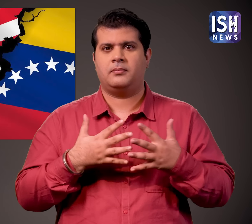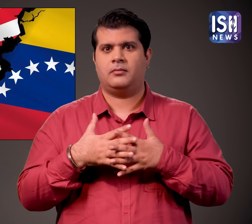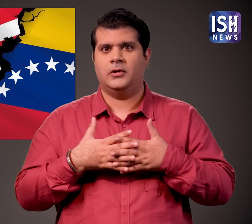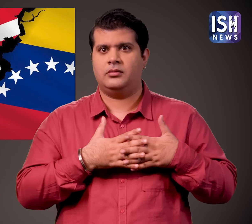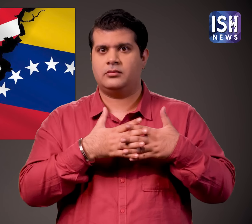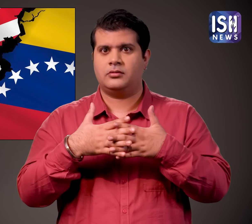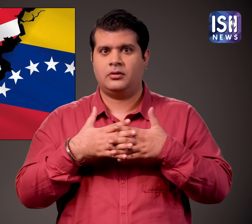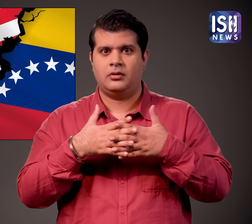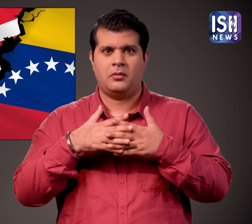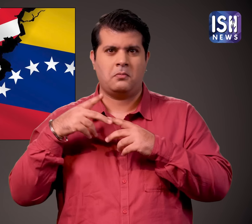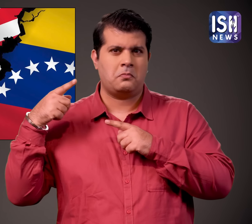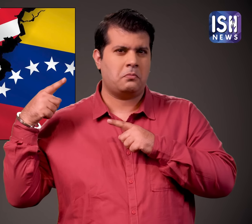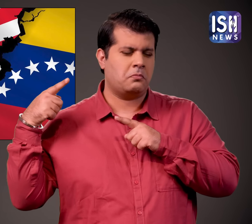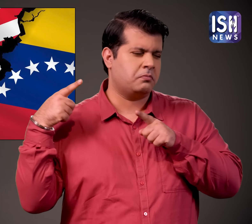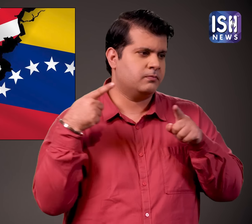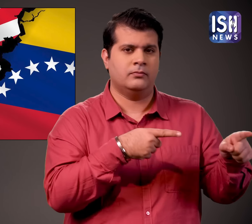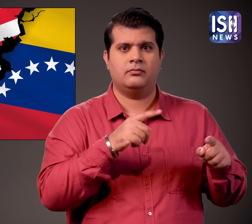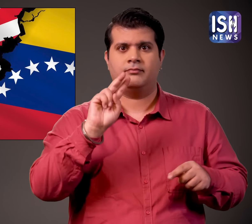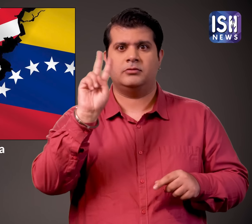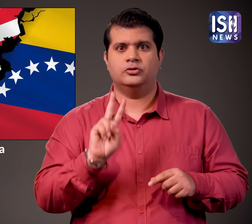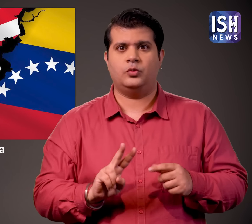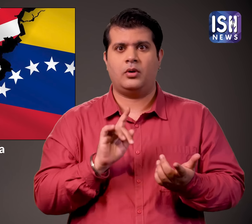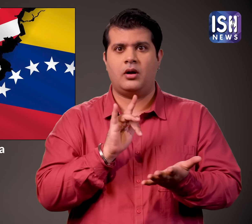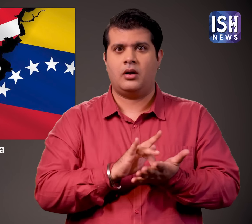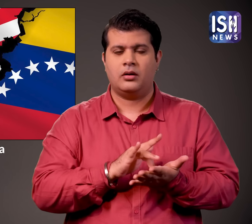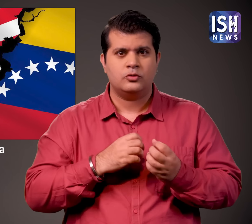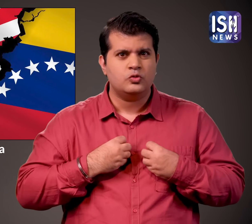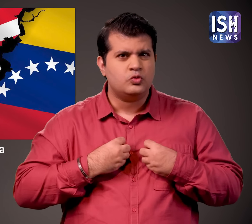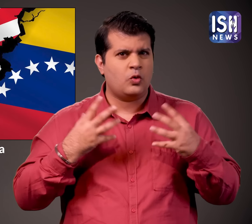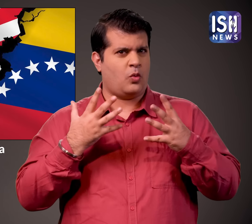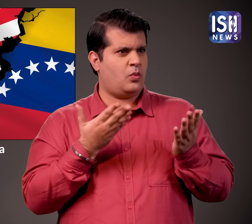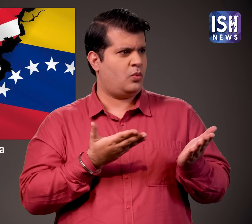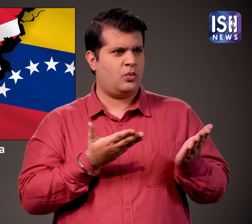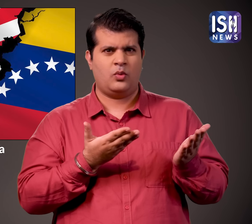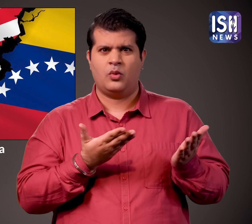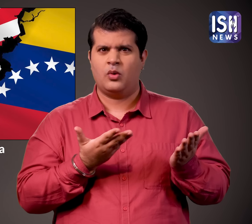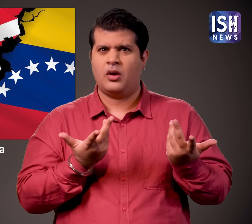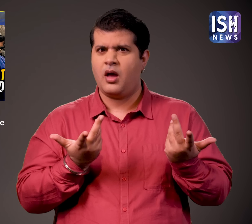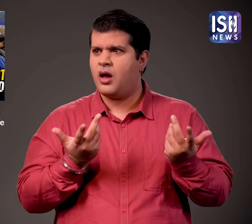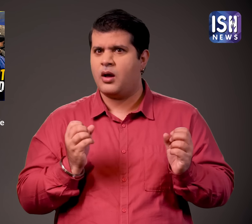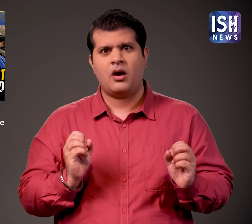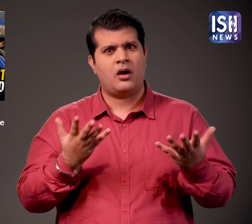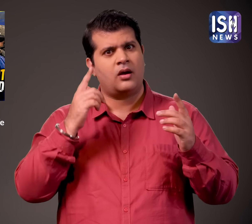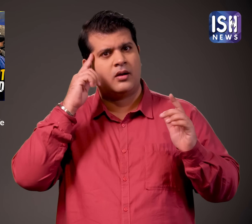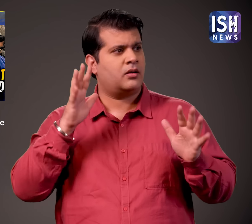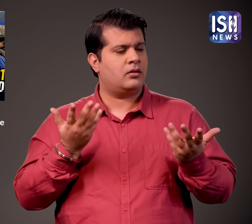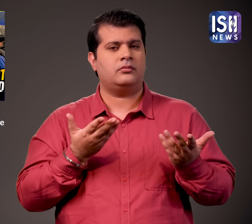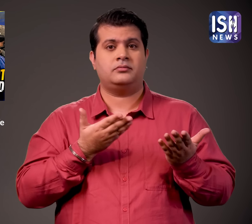The United States has launched an attack on Venezuela. Shocking! What had happened?